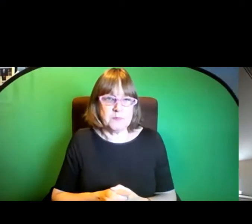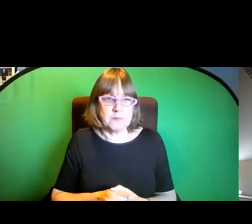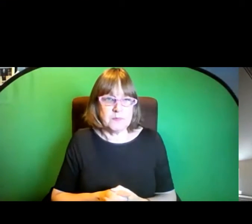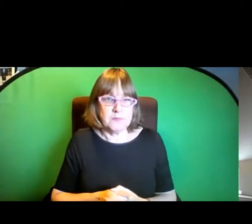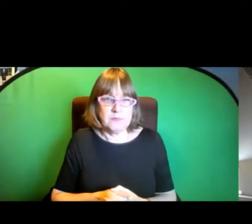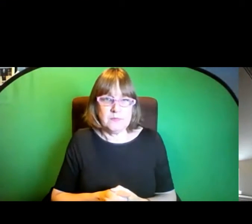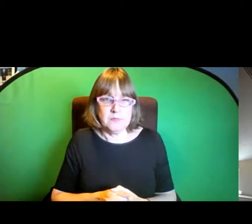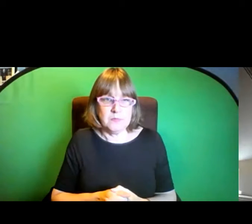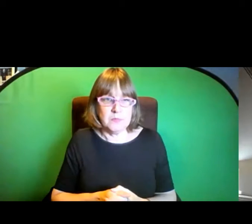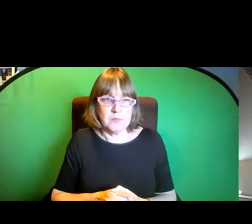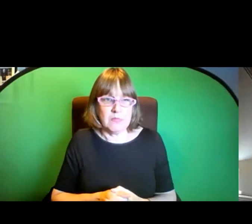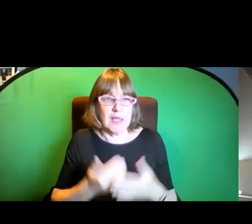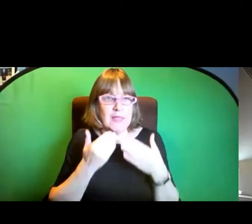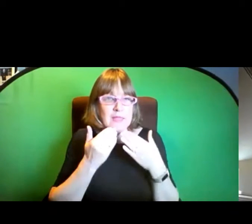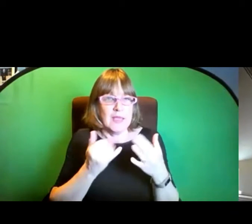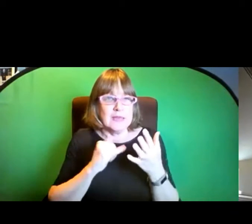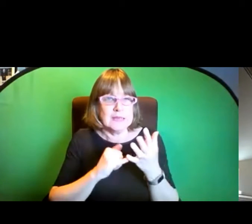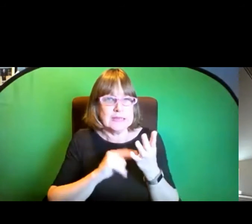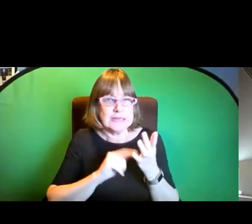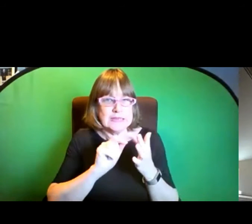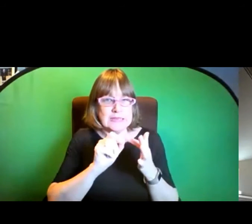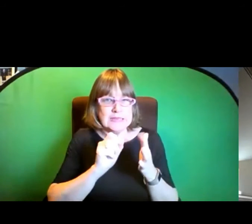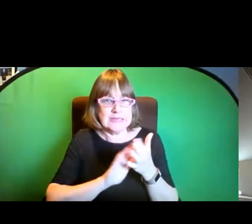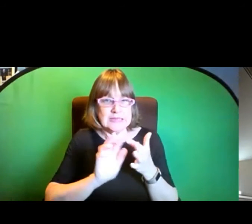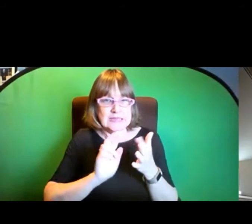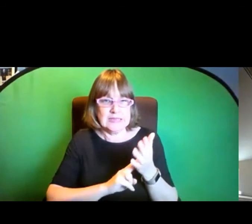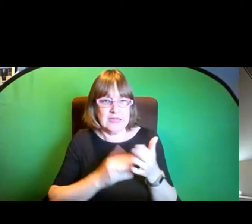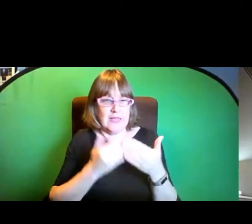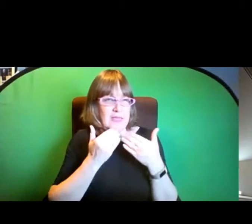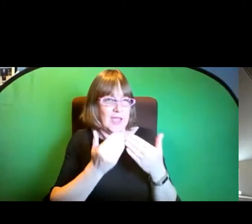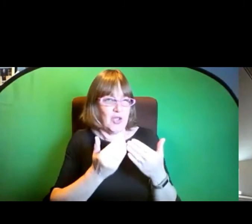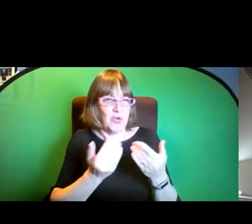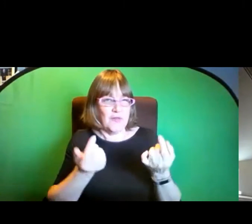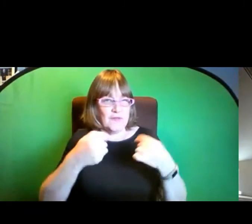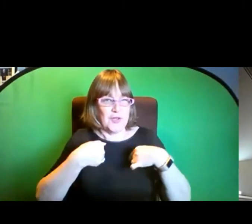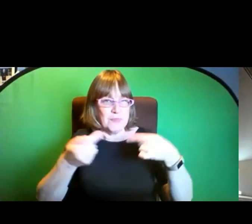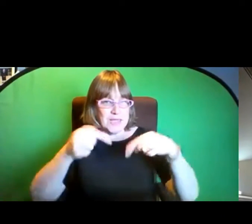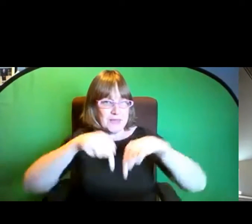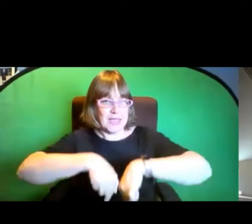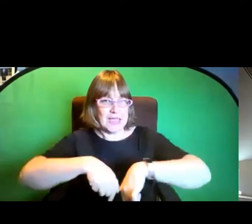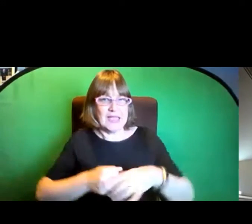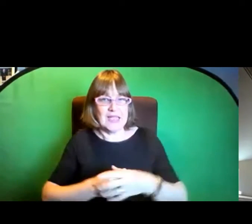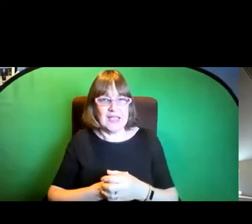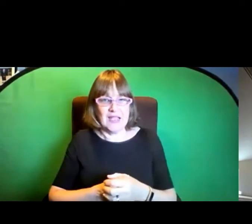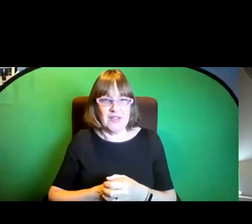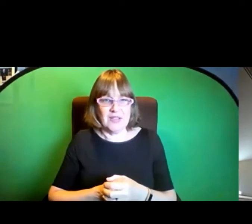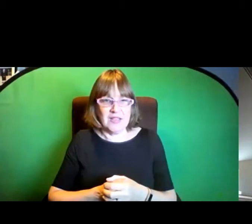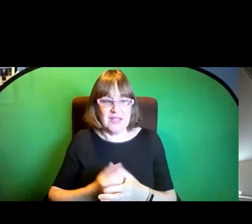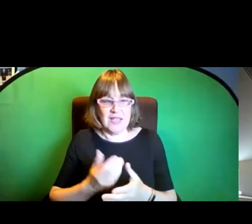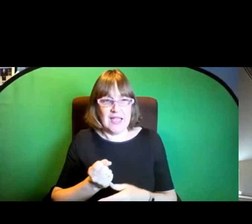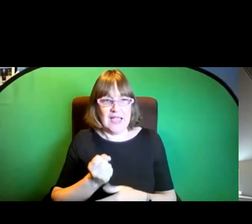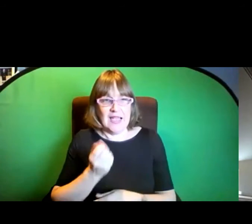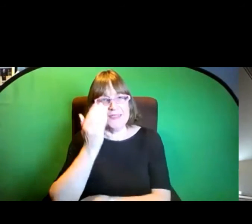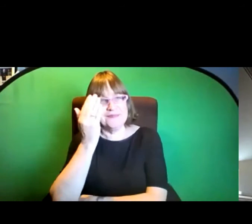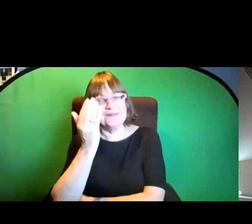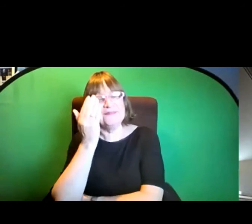Thanks Stephen it's great to be here thanks for having me. I have fond memories of that fringe